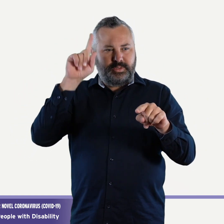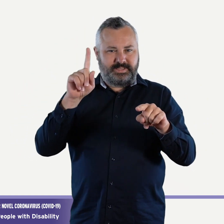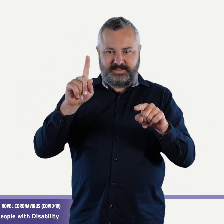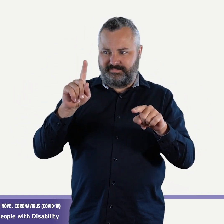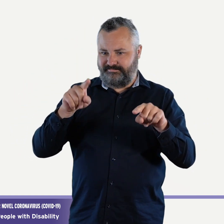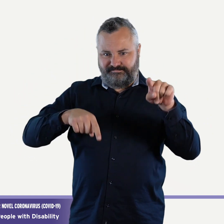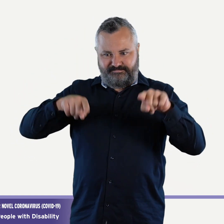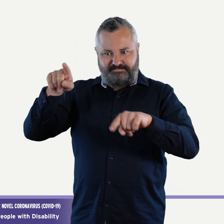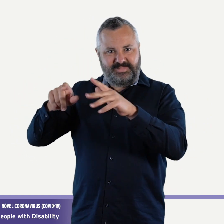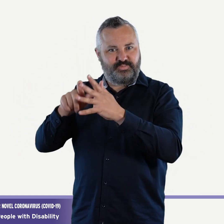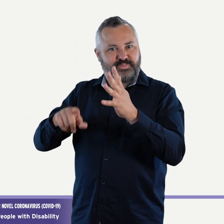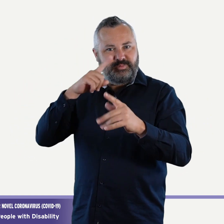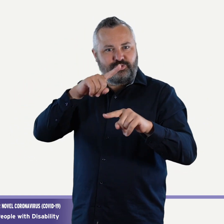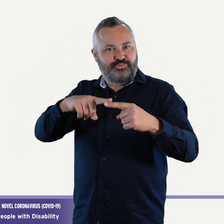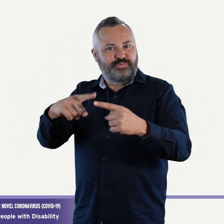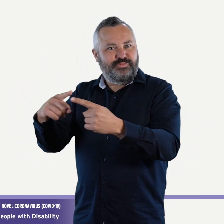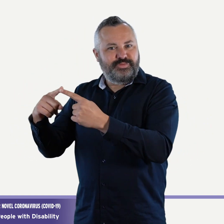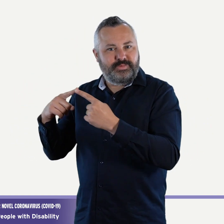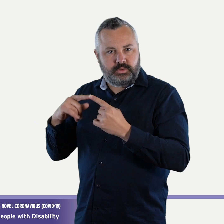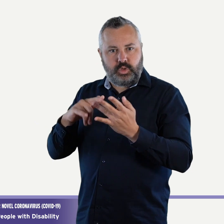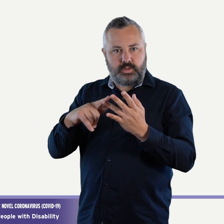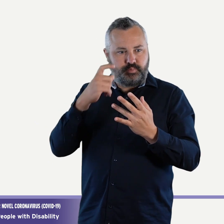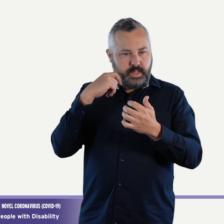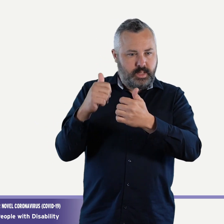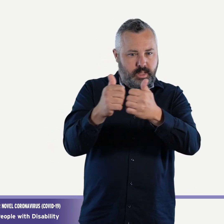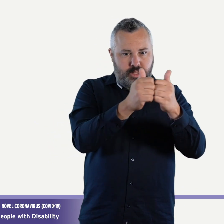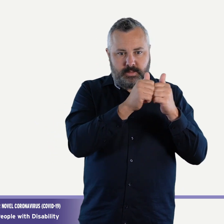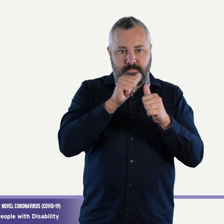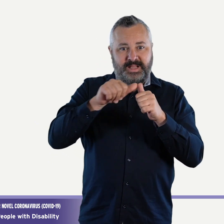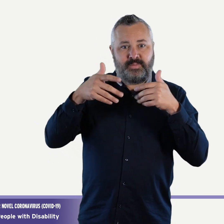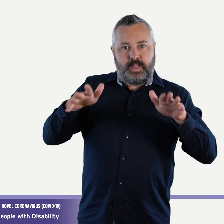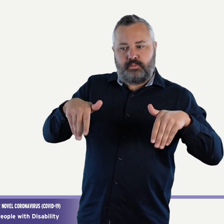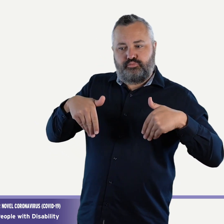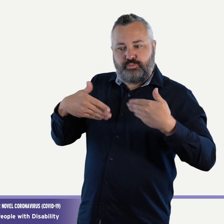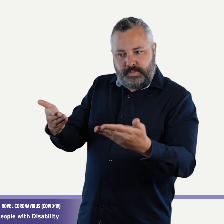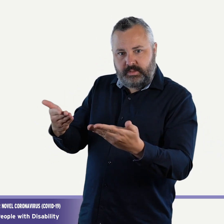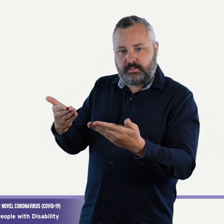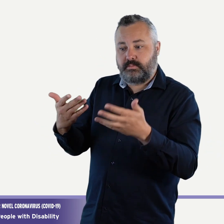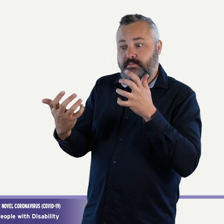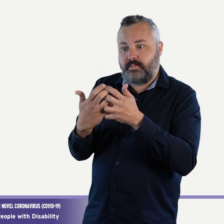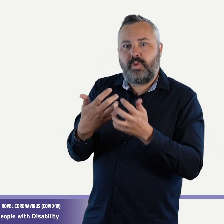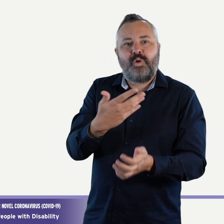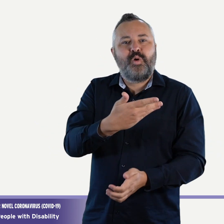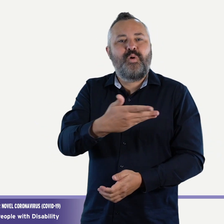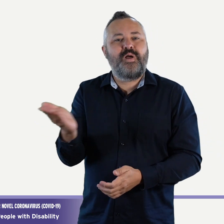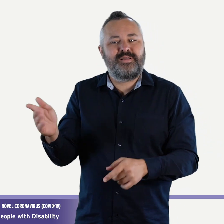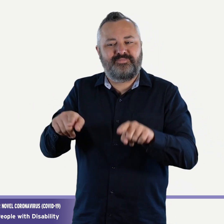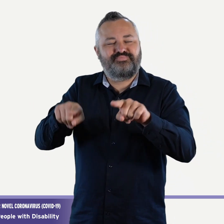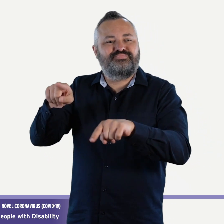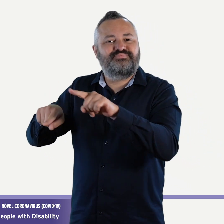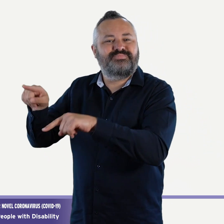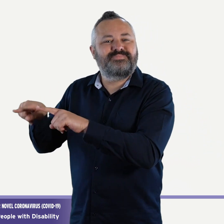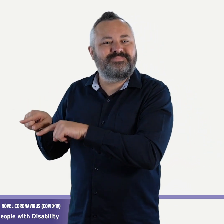respond to the diverse needs of people with disability, their families, carers and support workers.